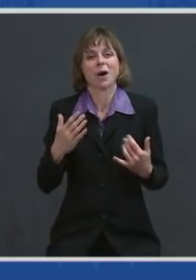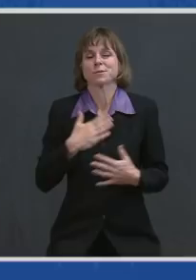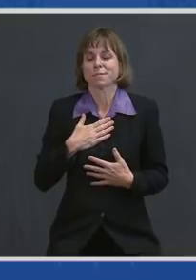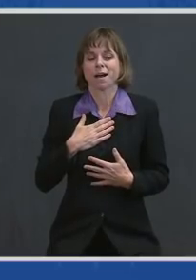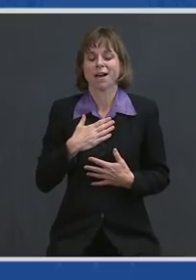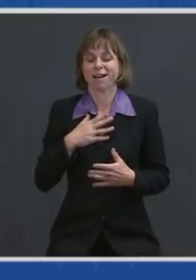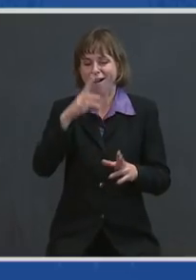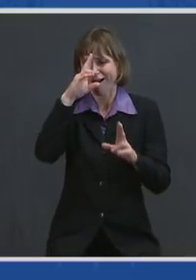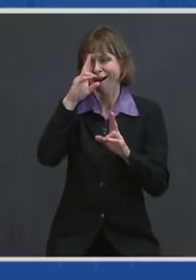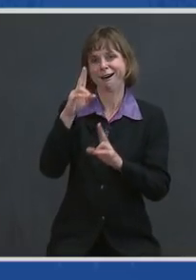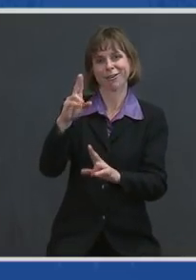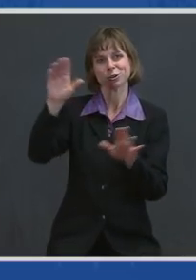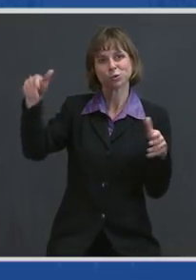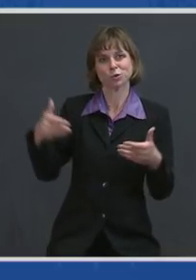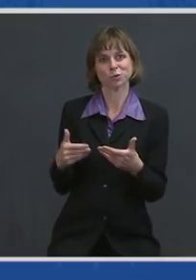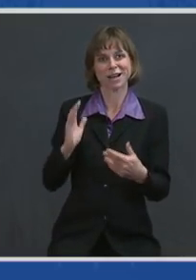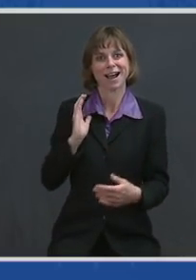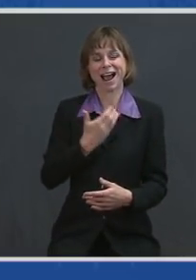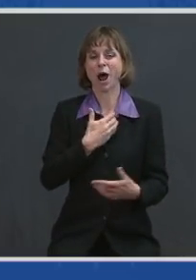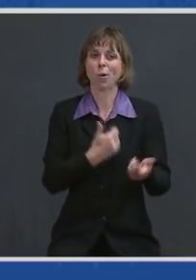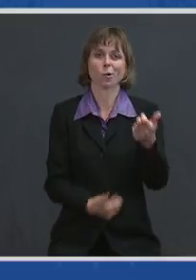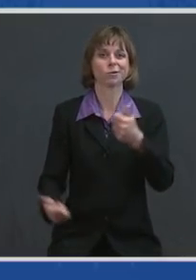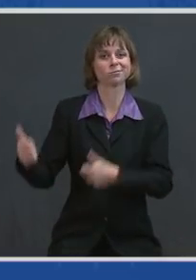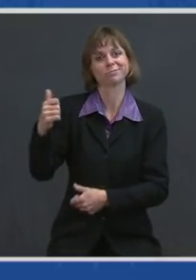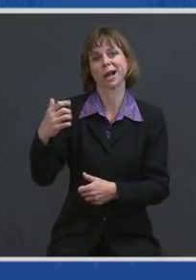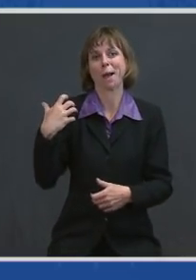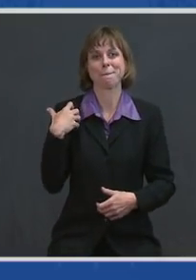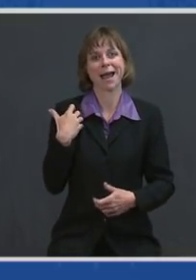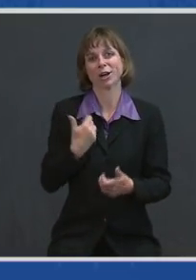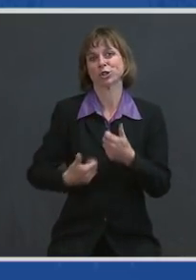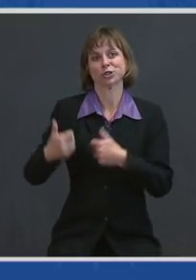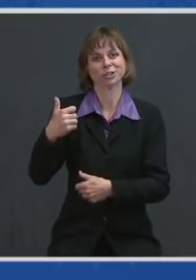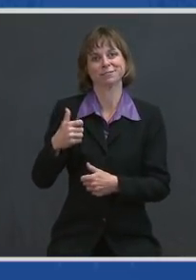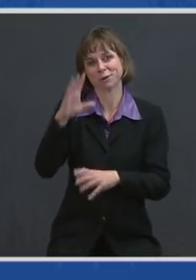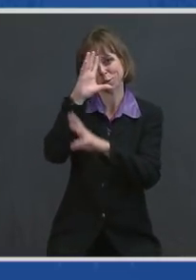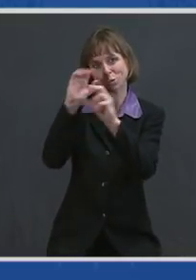to introduce our commander in chief, President Joe Biden.